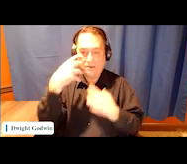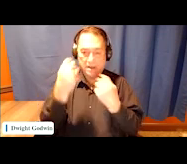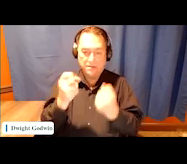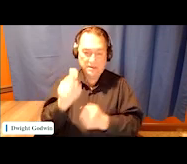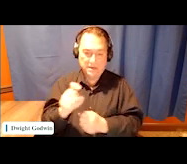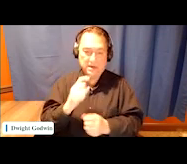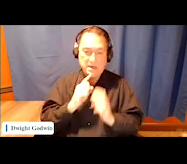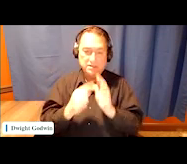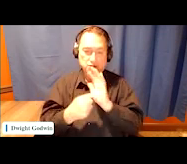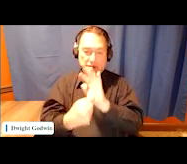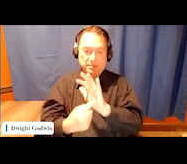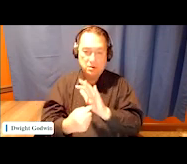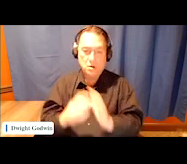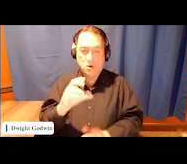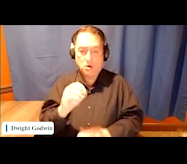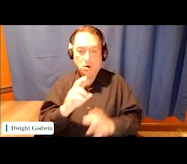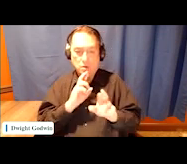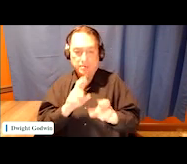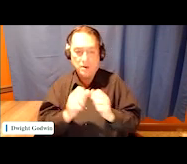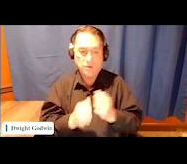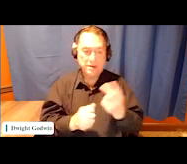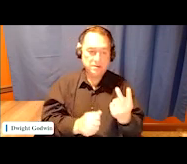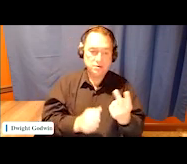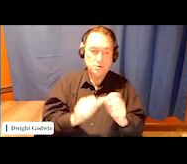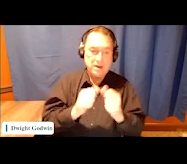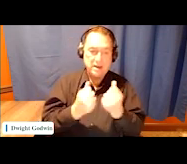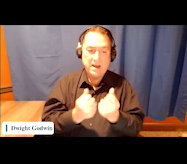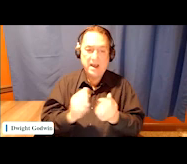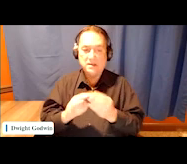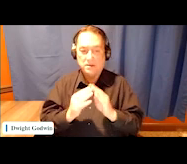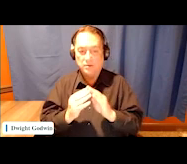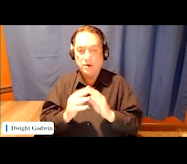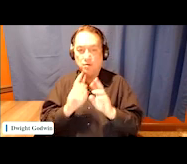It's a co-response with two of the agencies and the community responses I just described with Community Renewal Team.